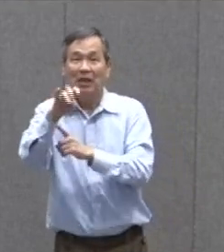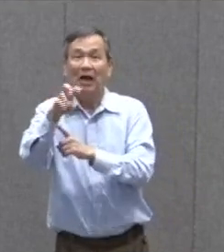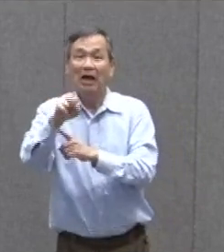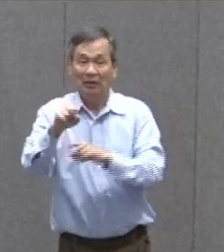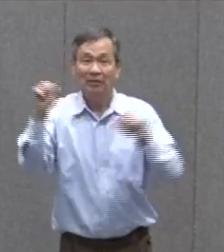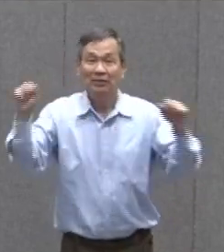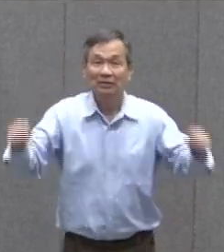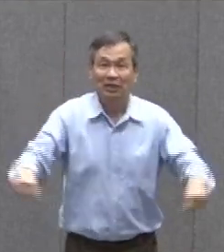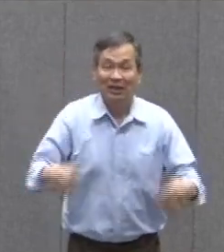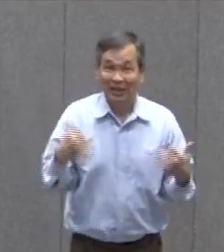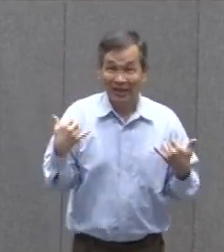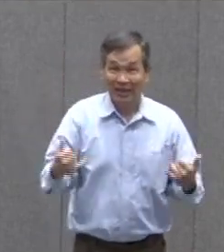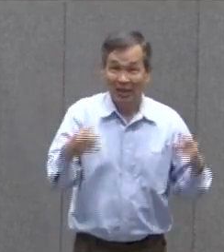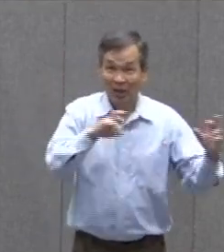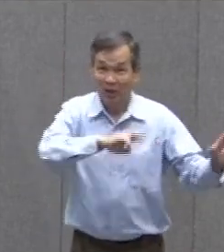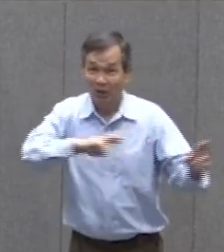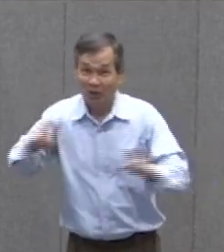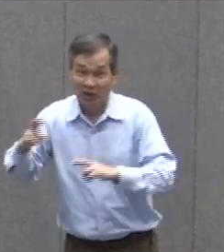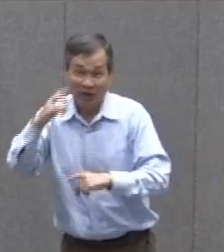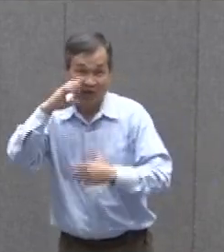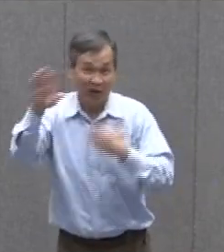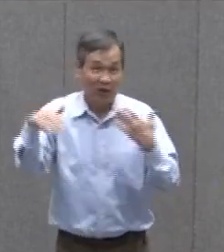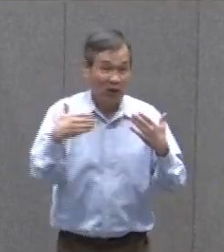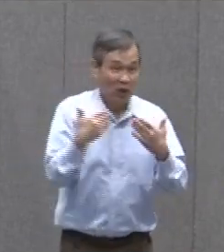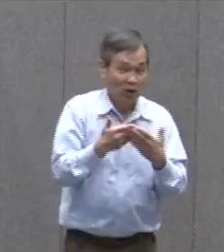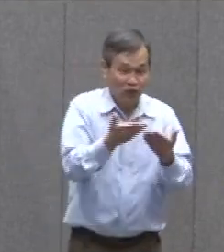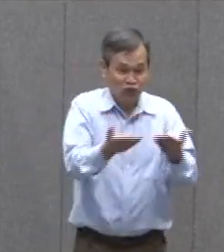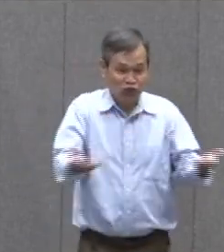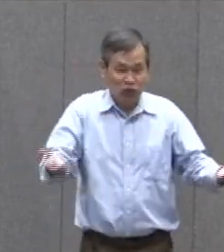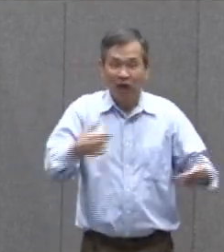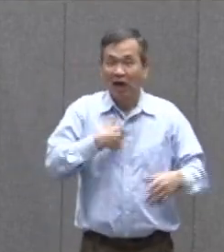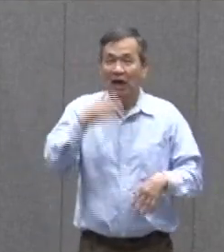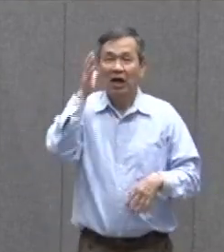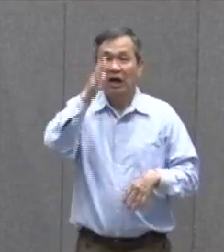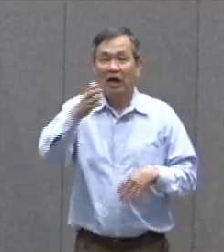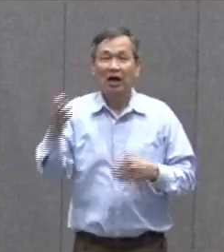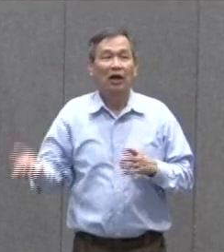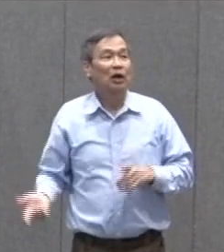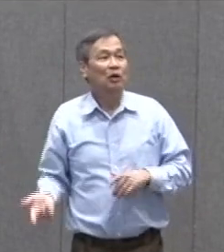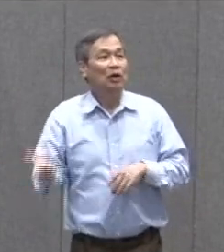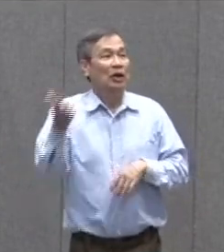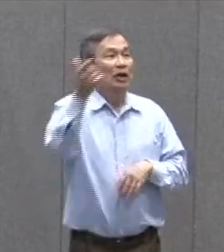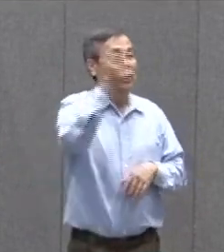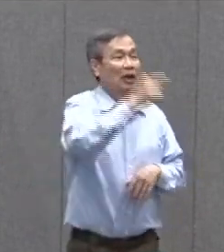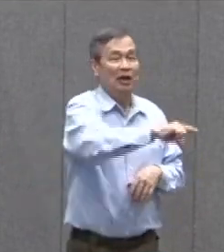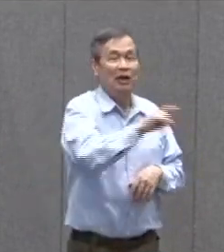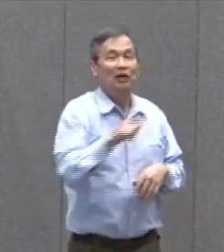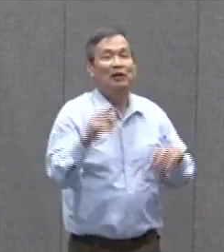Now that you're ready with all of your supplies, I'm gonna hand things over to Mrs. B so that you can do Number of the Day.